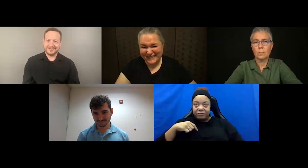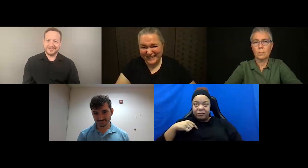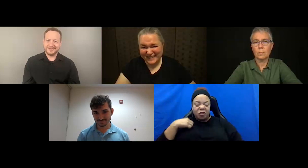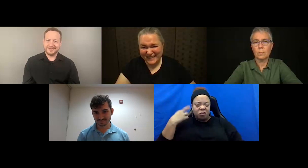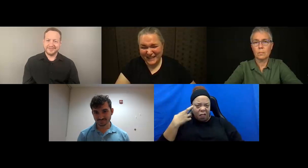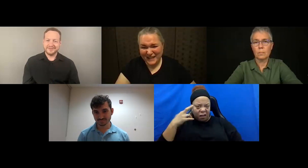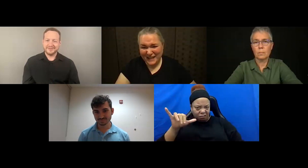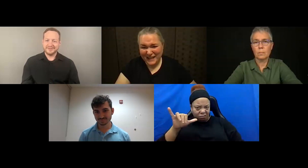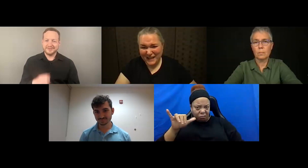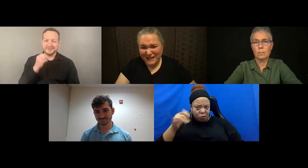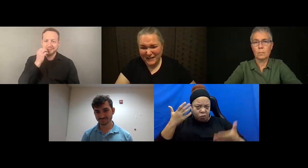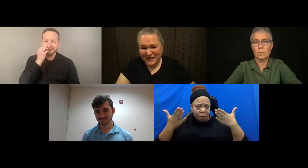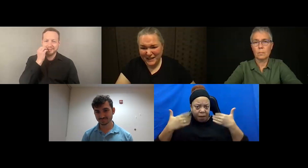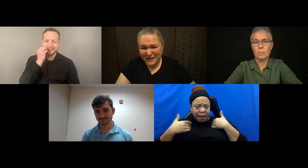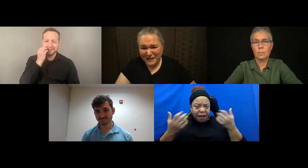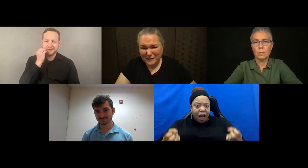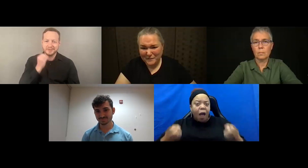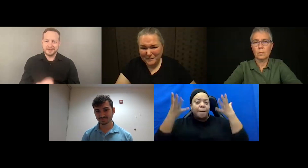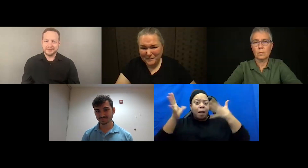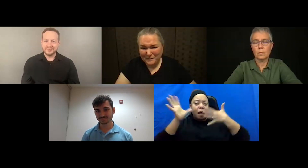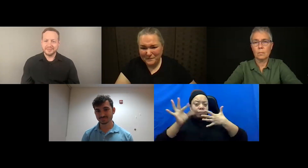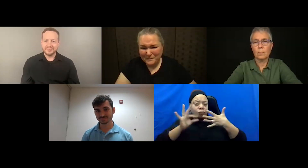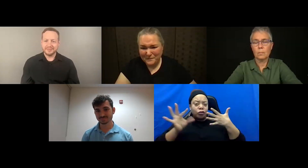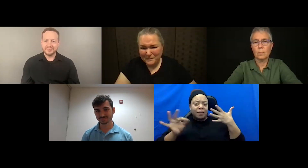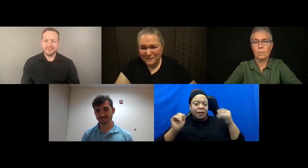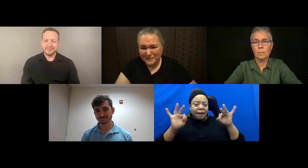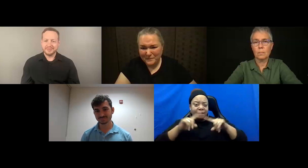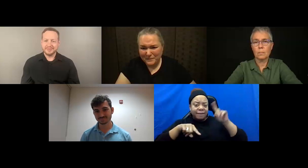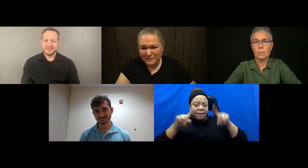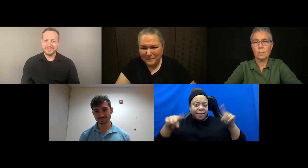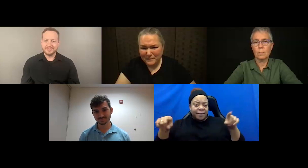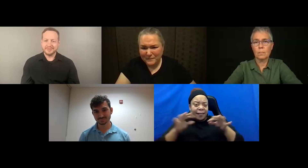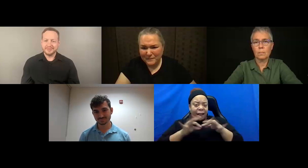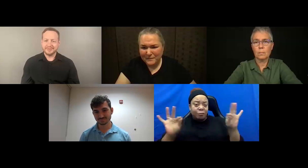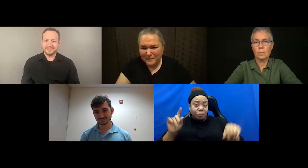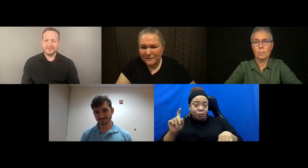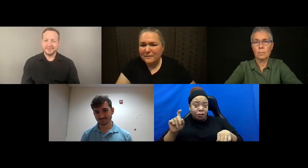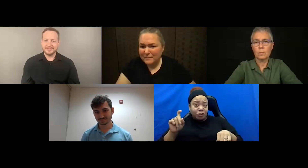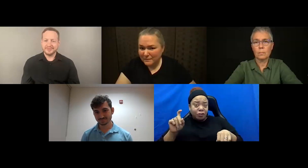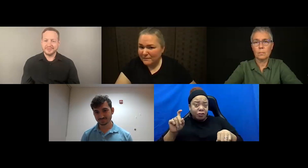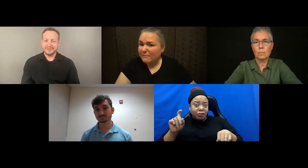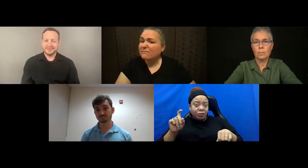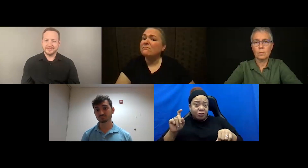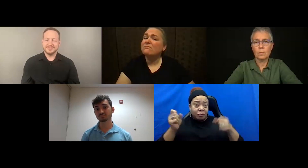pulling it up and realizing, "Oh what are the options? What are the variety of things can I